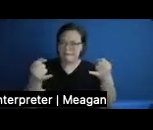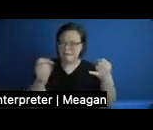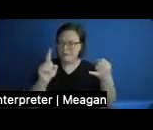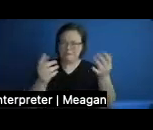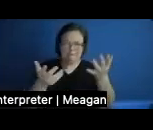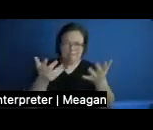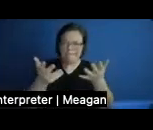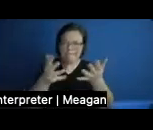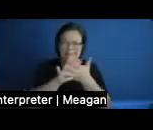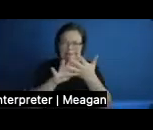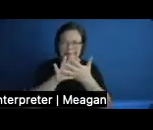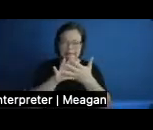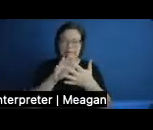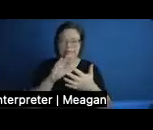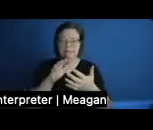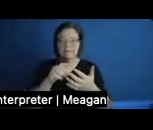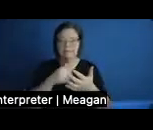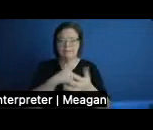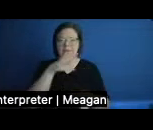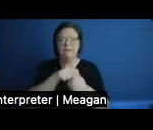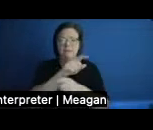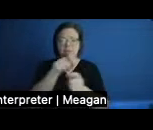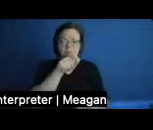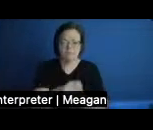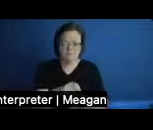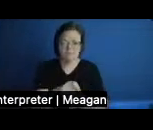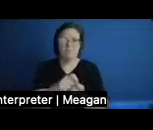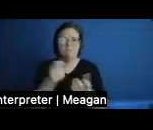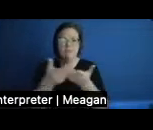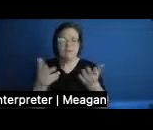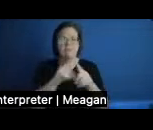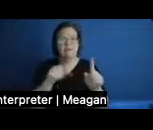I get all wrapped up in the specificities of it, but I think this is a really useful definition.